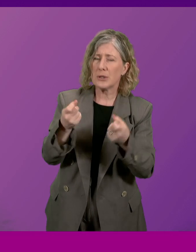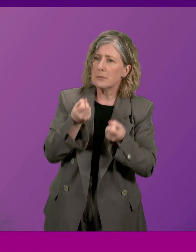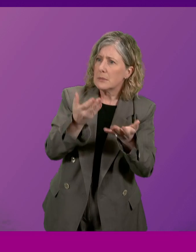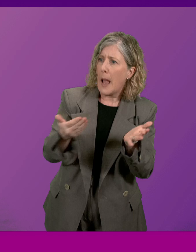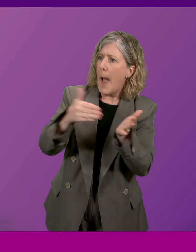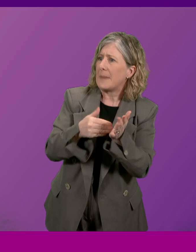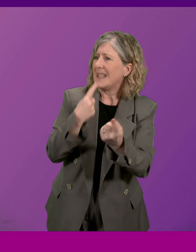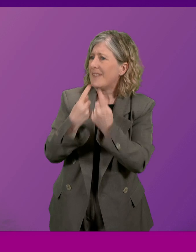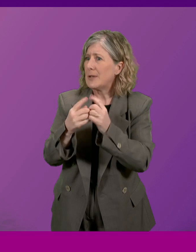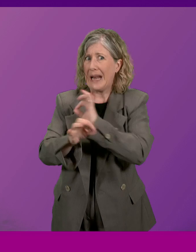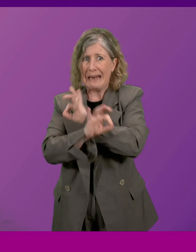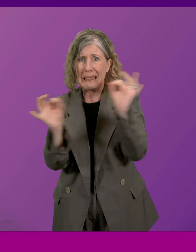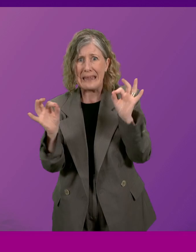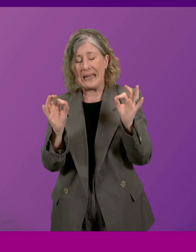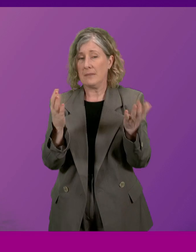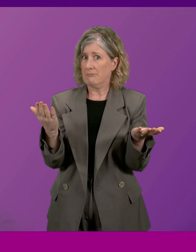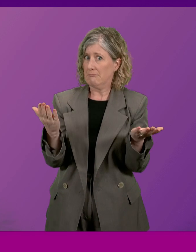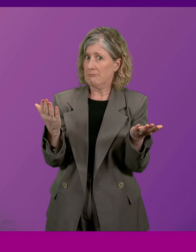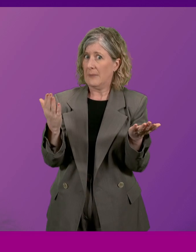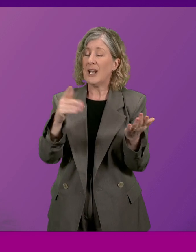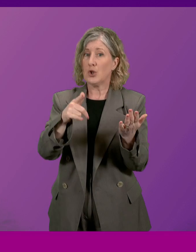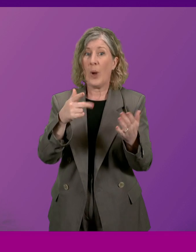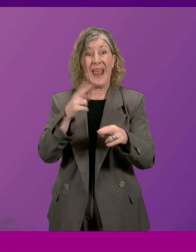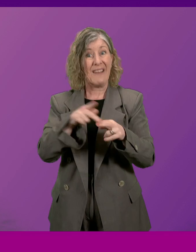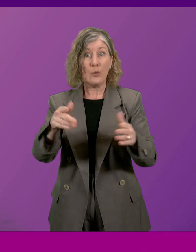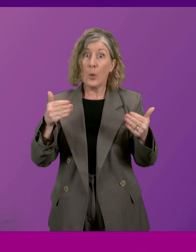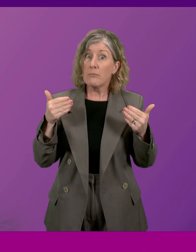Previous United Kingdom Government figures suggest that ploughing ahead with that move